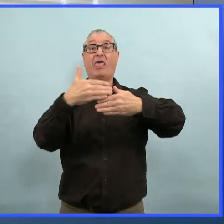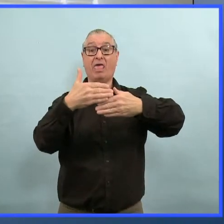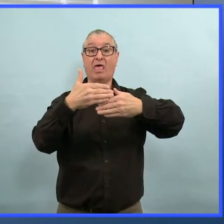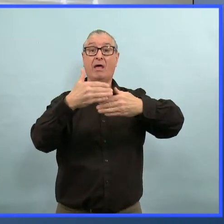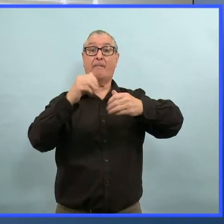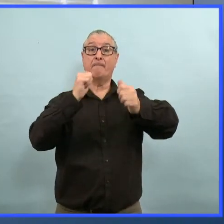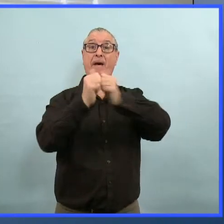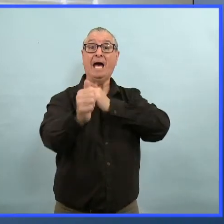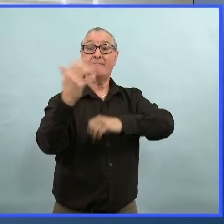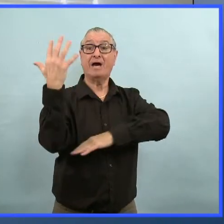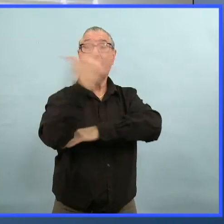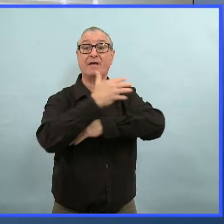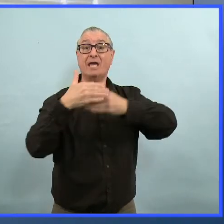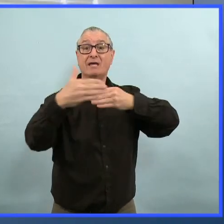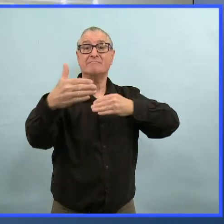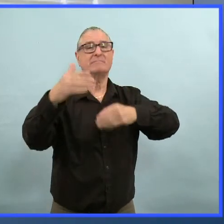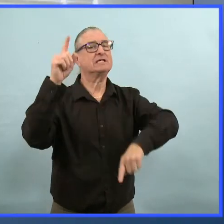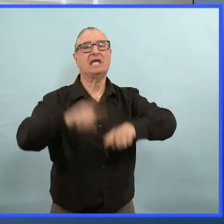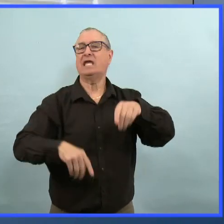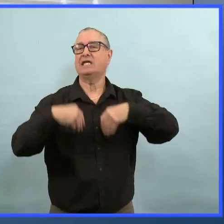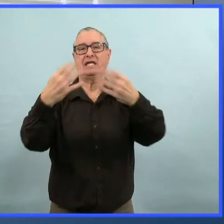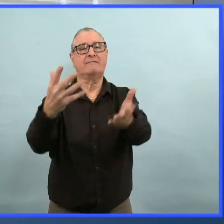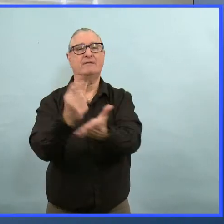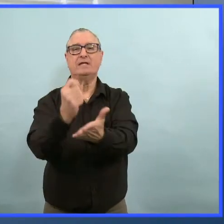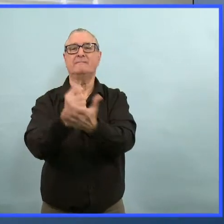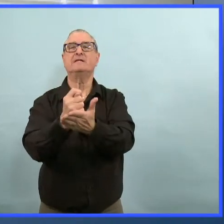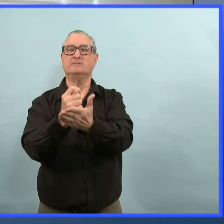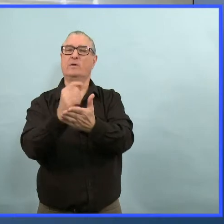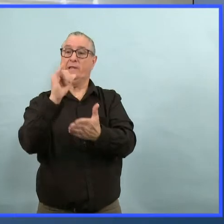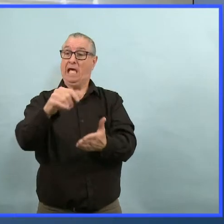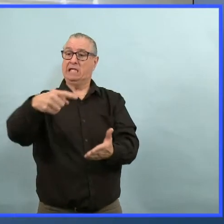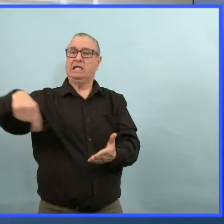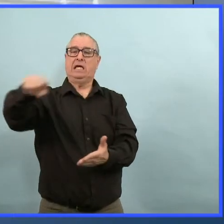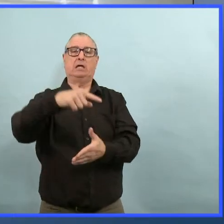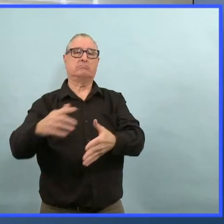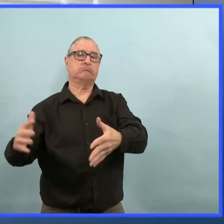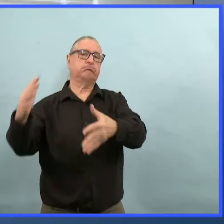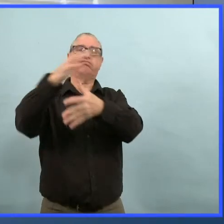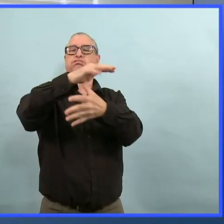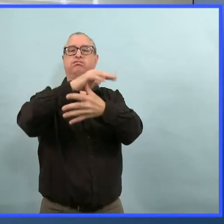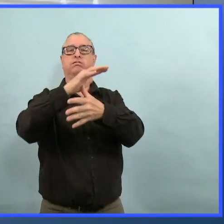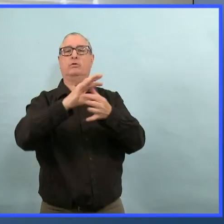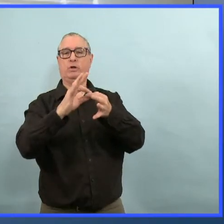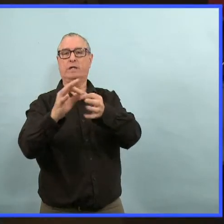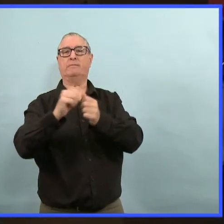at the population level we're doing it now at the clinical level